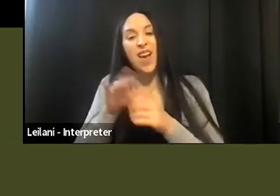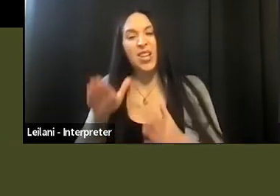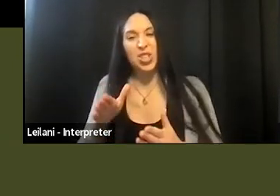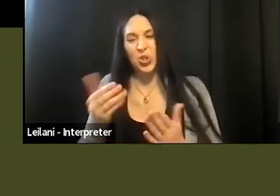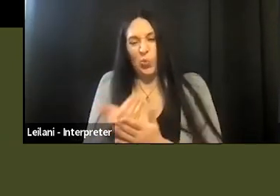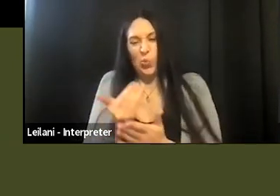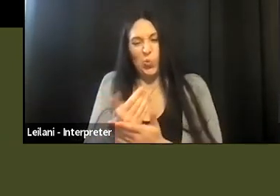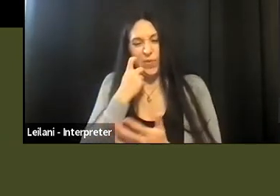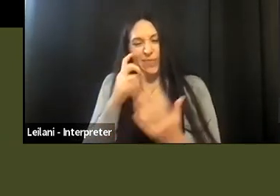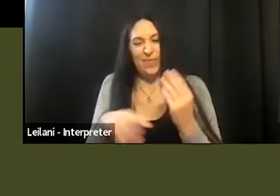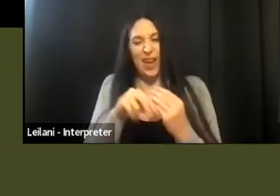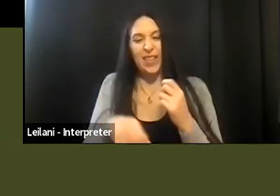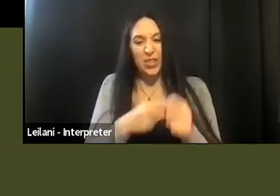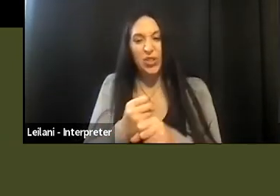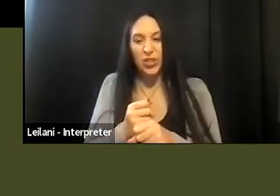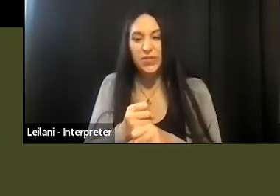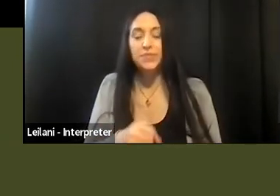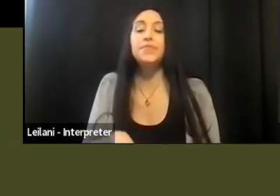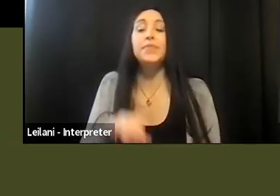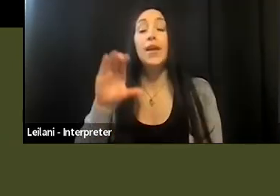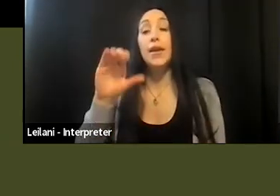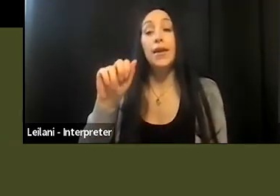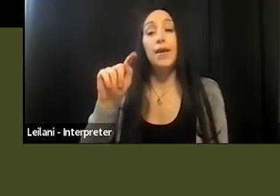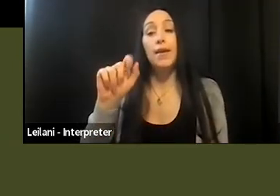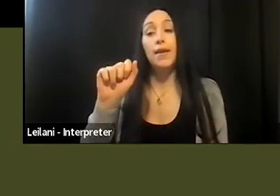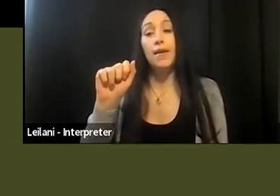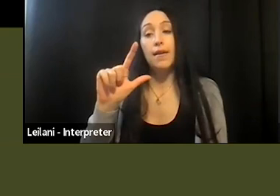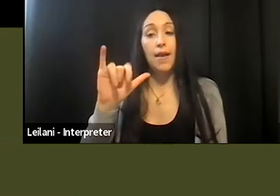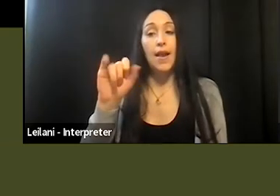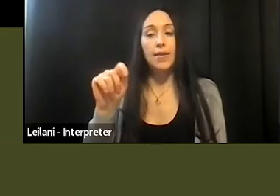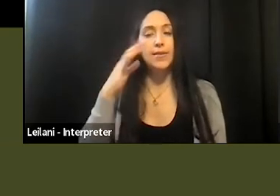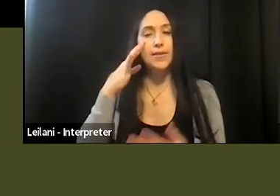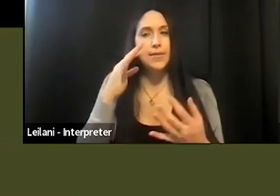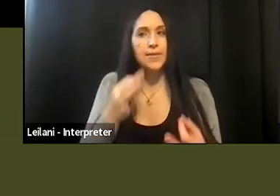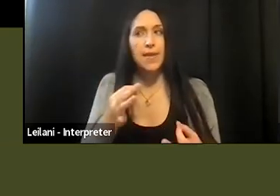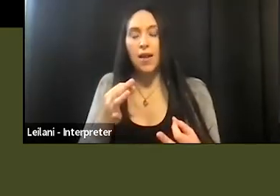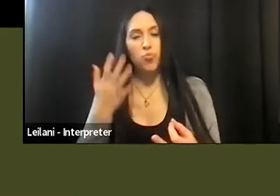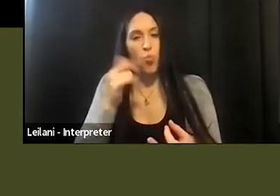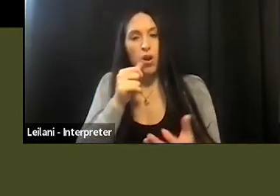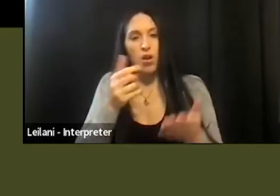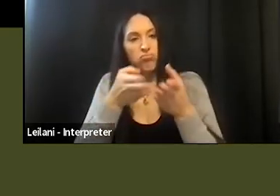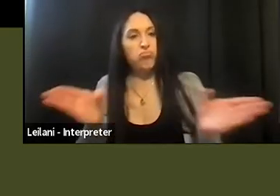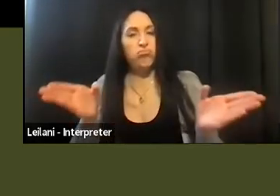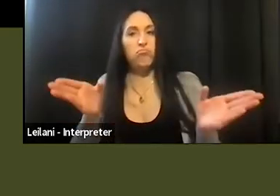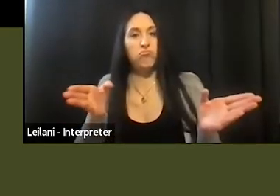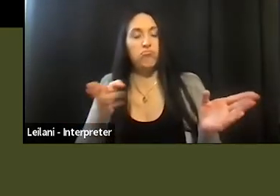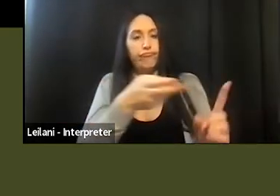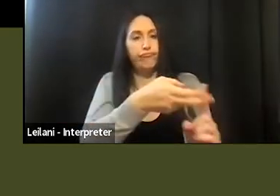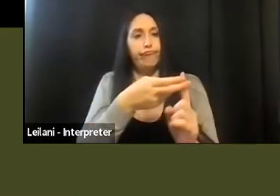Catalyst decided that it would be great to widen our partnership and add more partners into the mix.